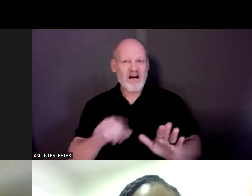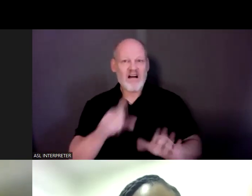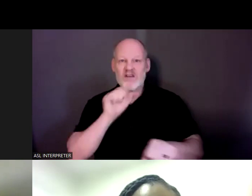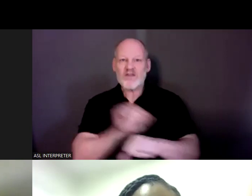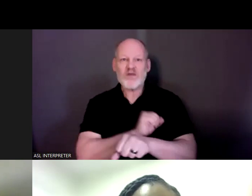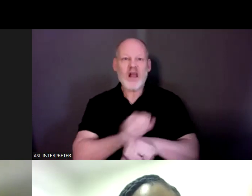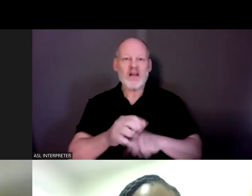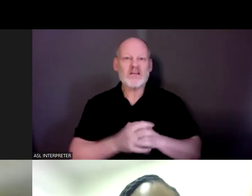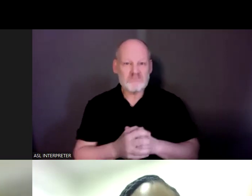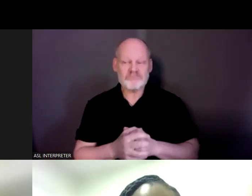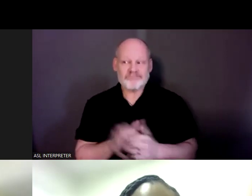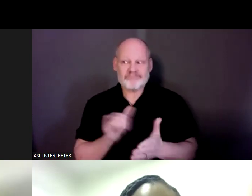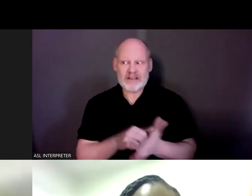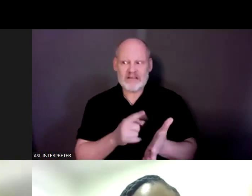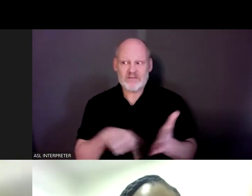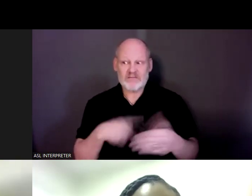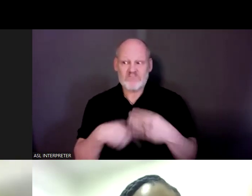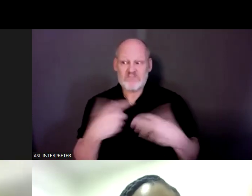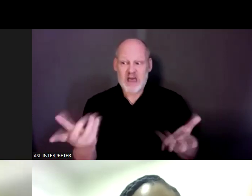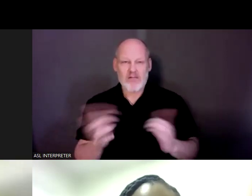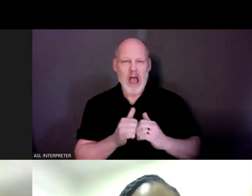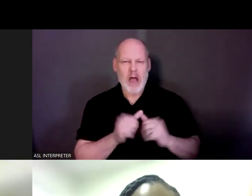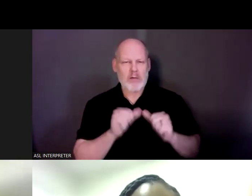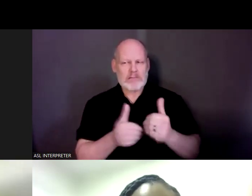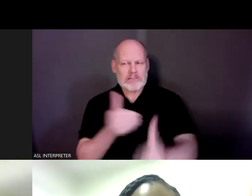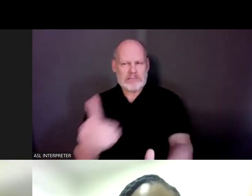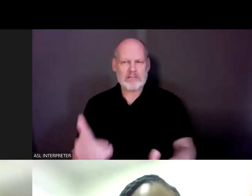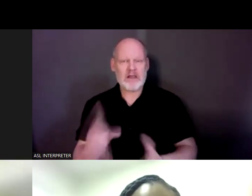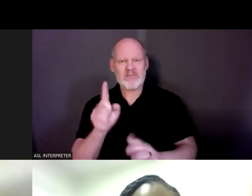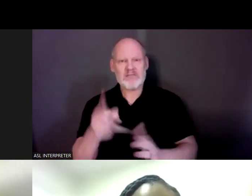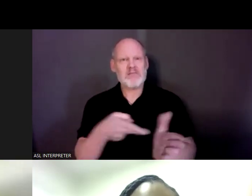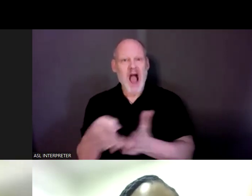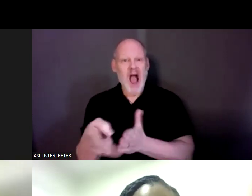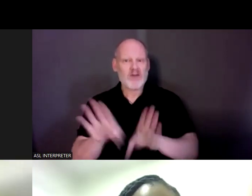we you go from there? And be honest, open and honest and transparent about that and